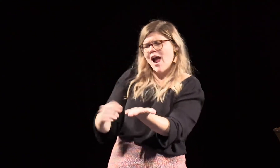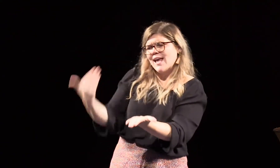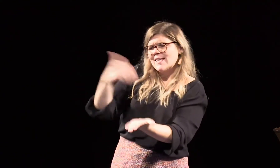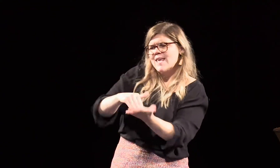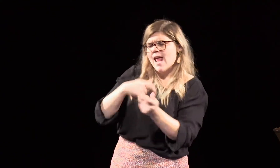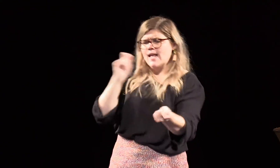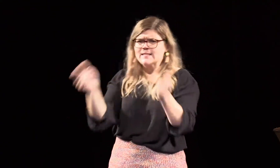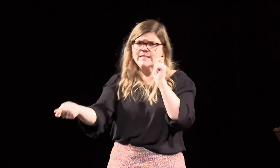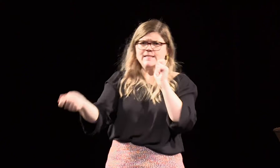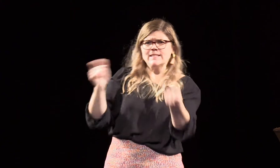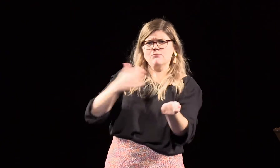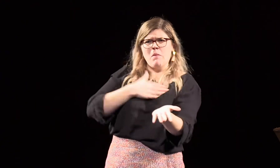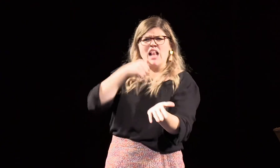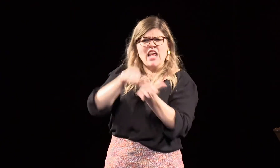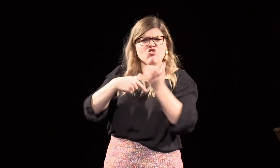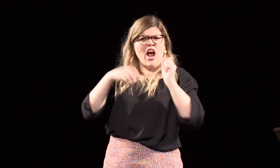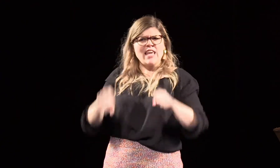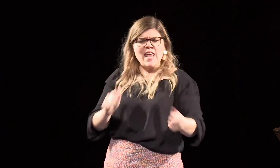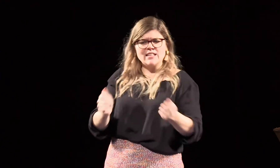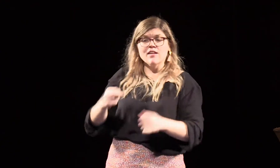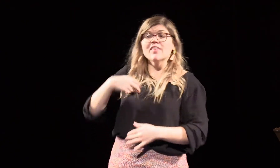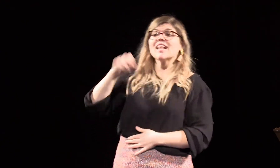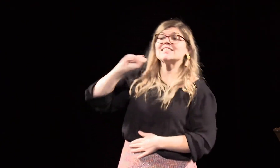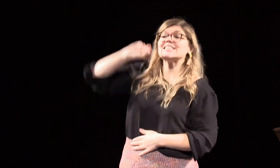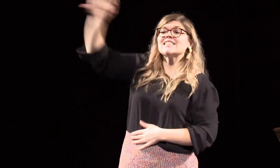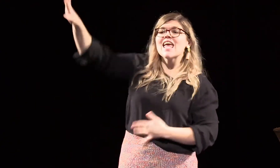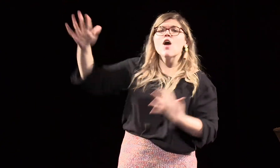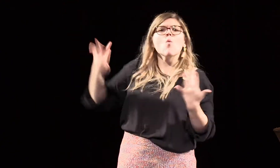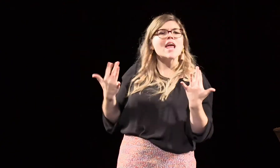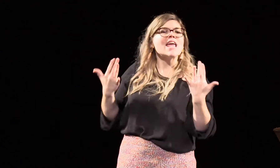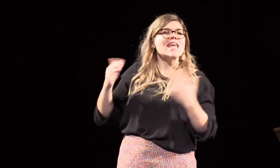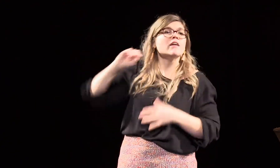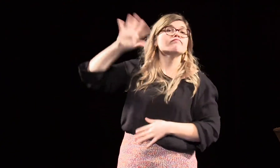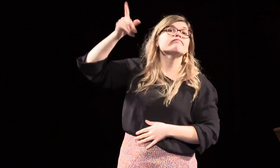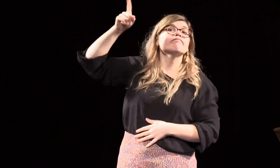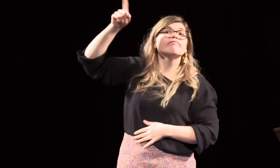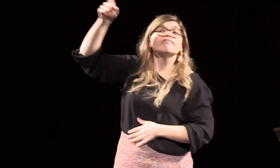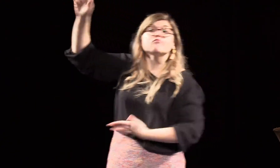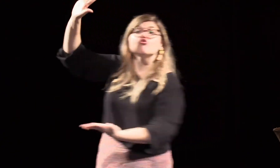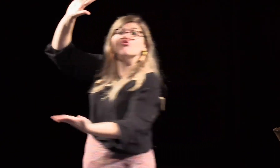I can rip it up and start over. And then, you know, you send the letter.